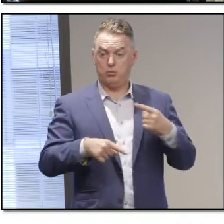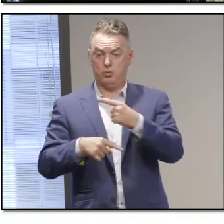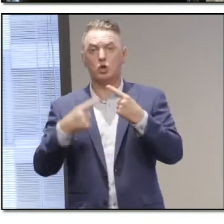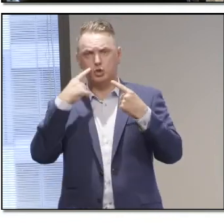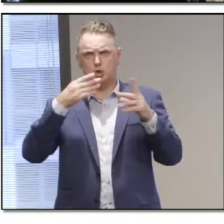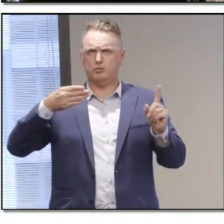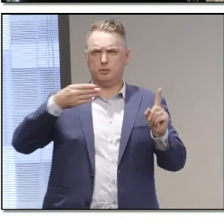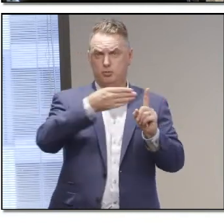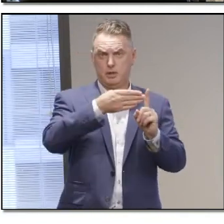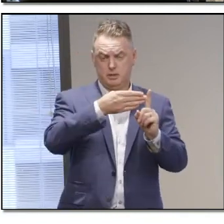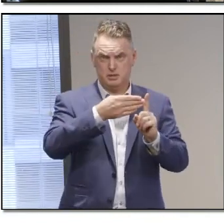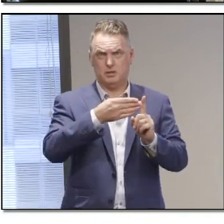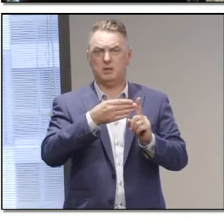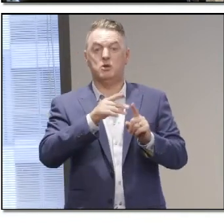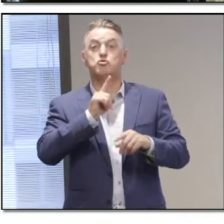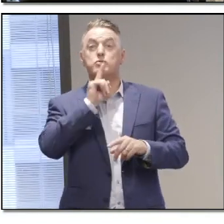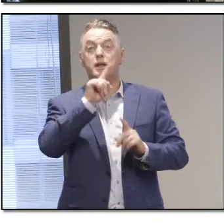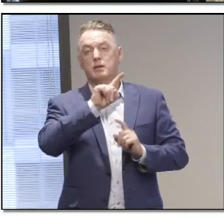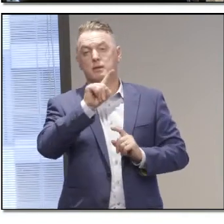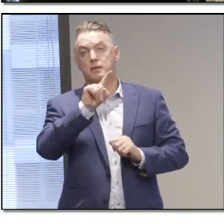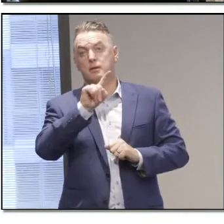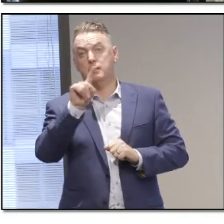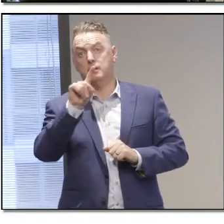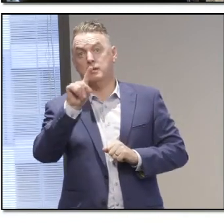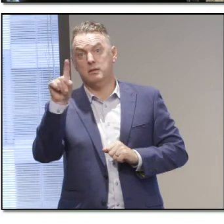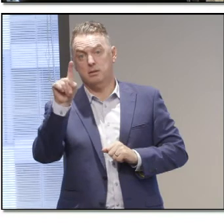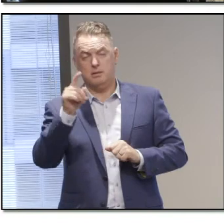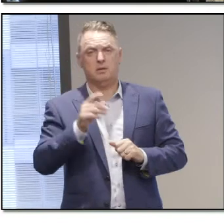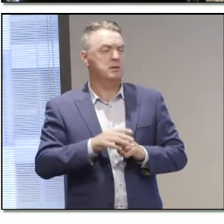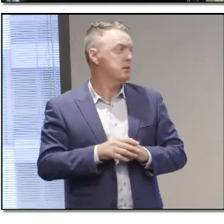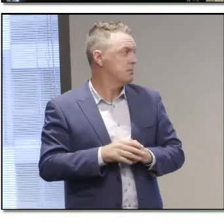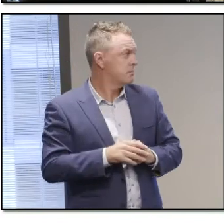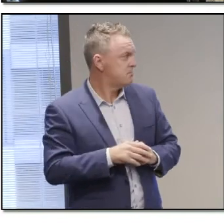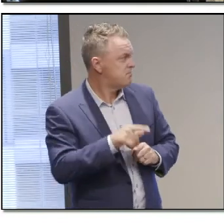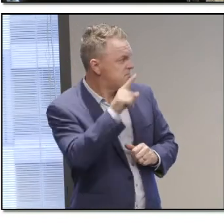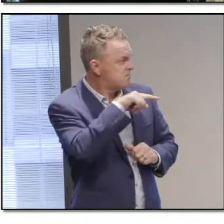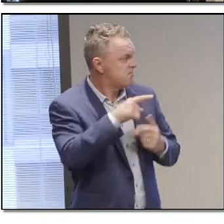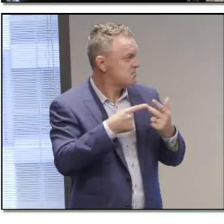the dashed red arrows here between epigenetics and asthma/allergies and the adipocyte precursors and